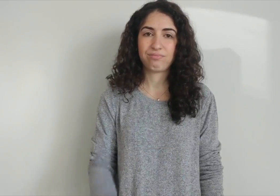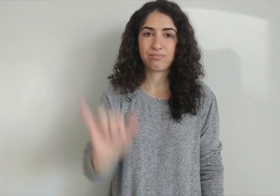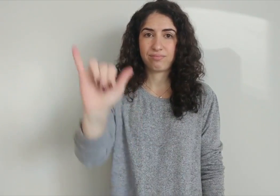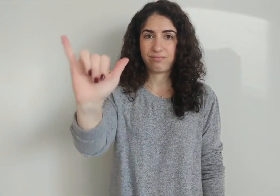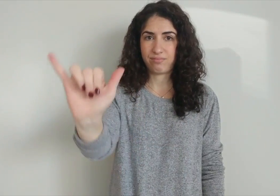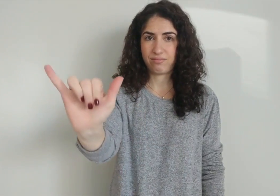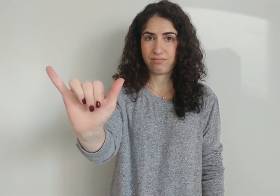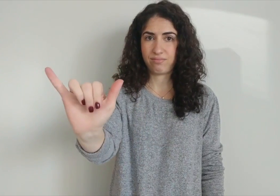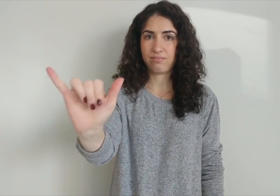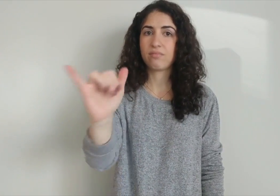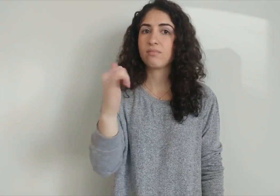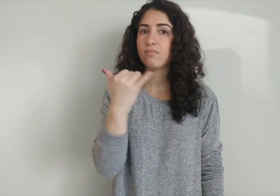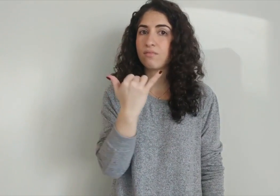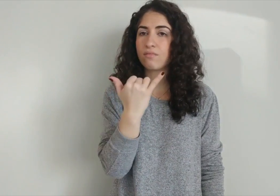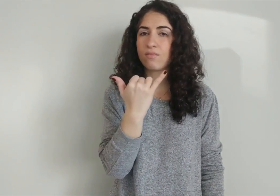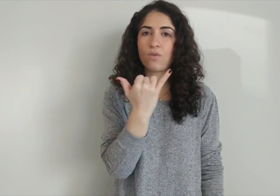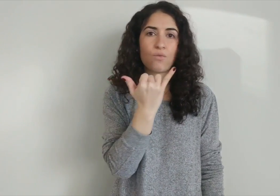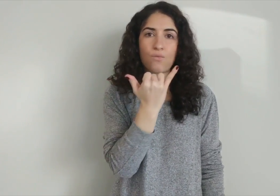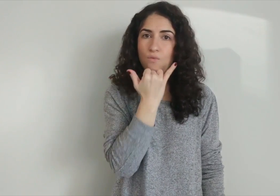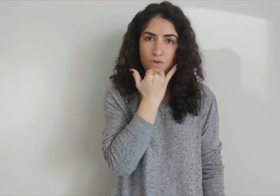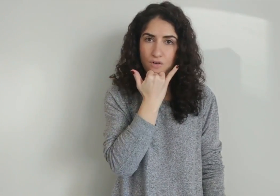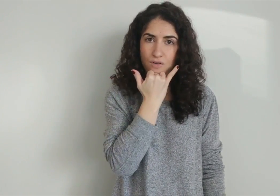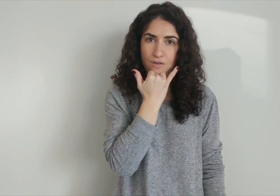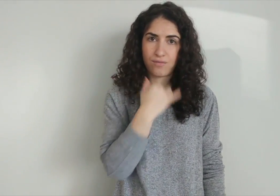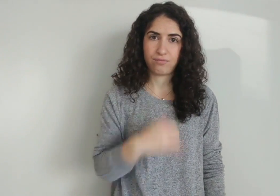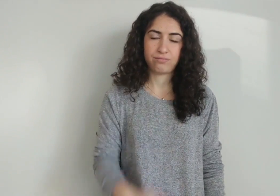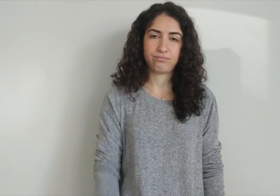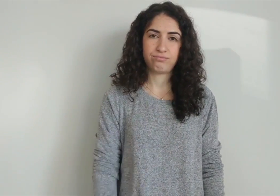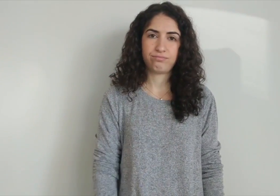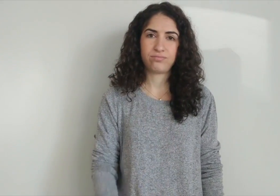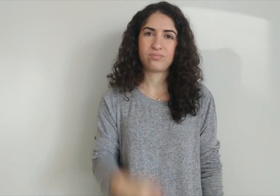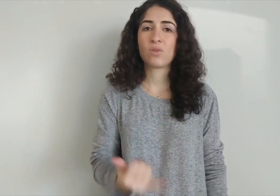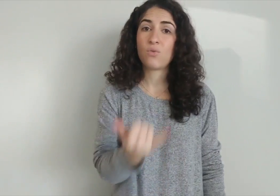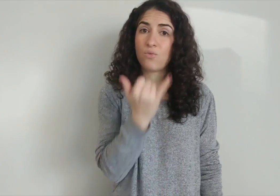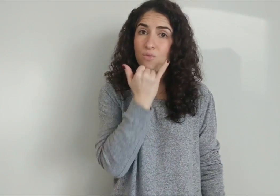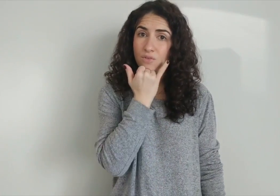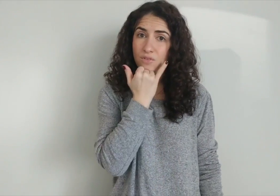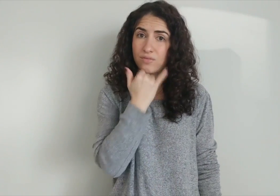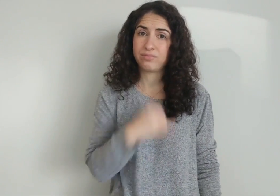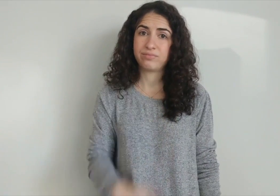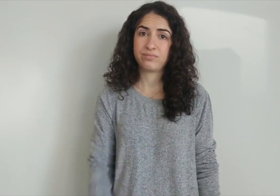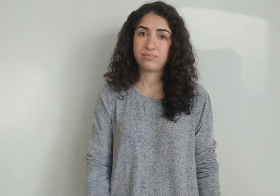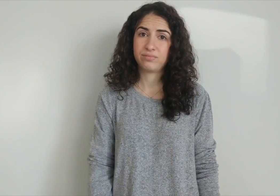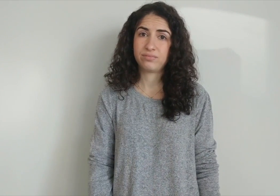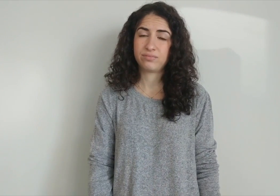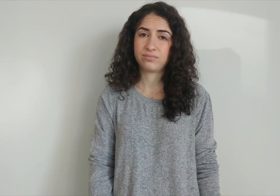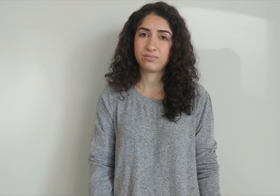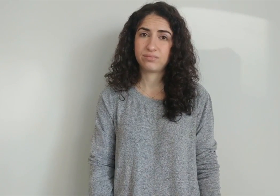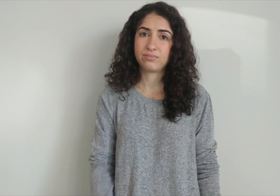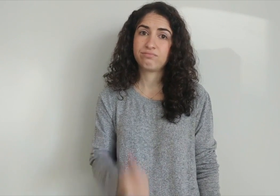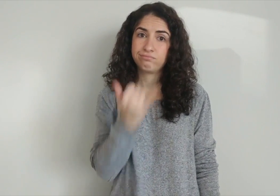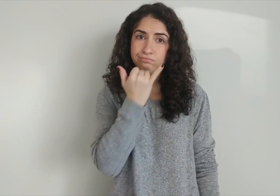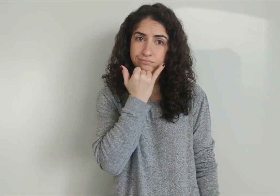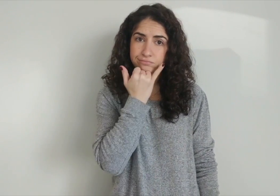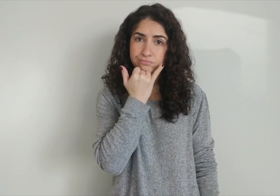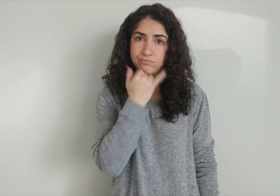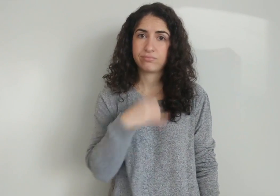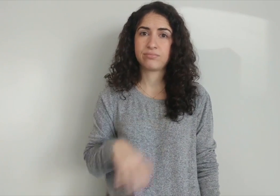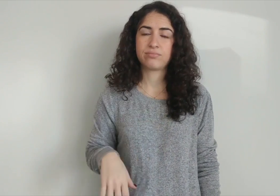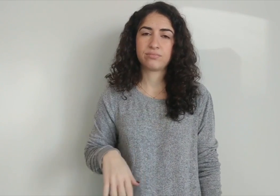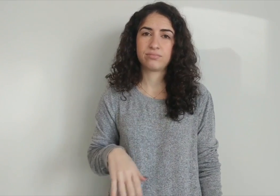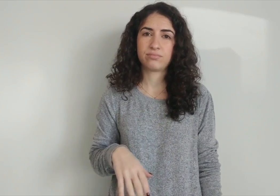So again, this is wrong or incorrect. WRONG.